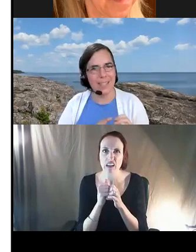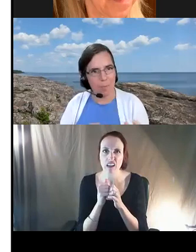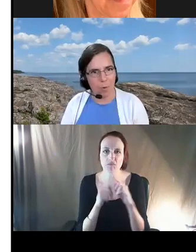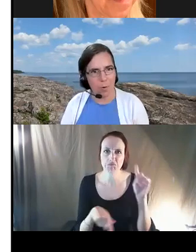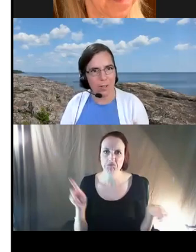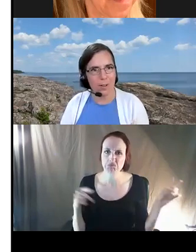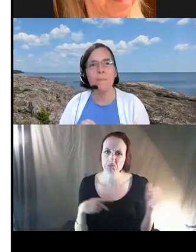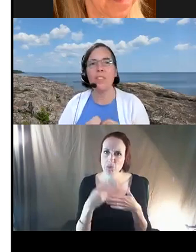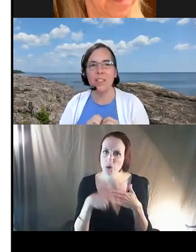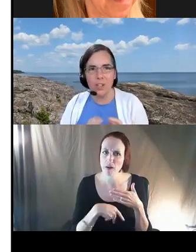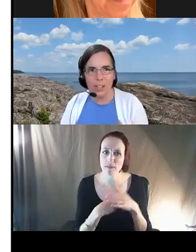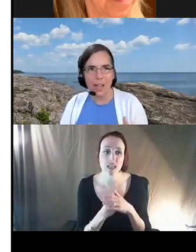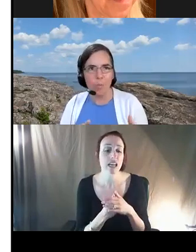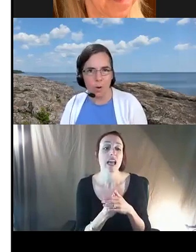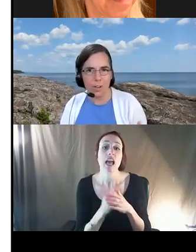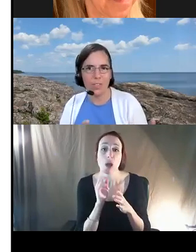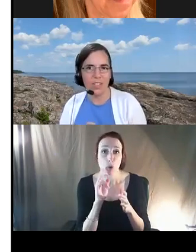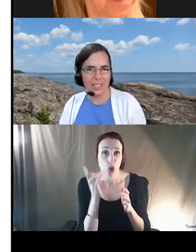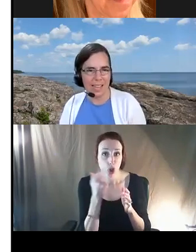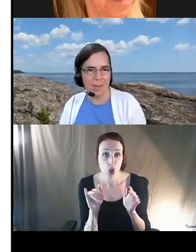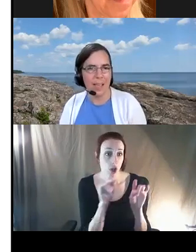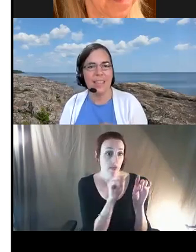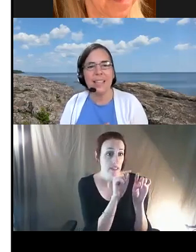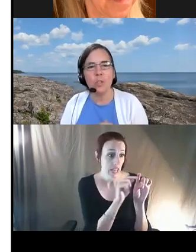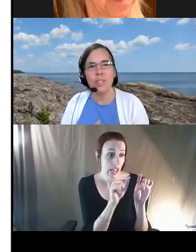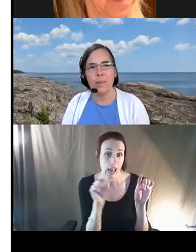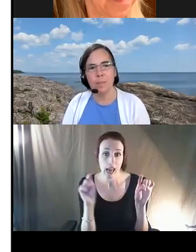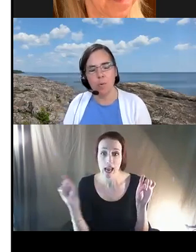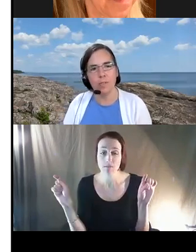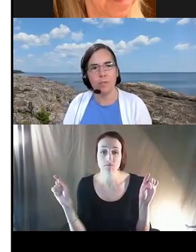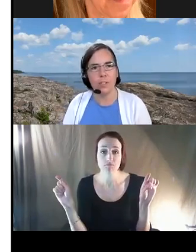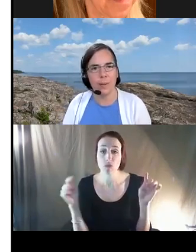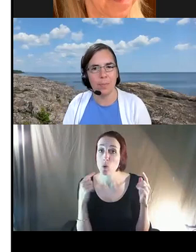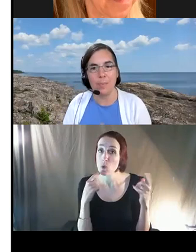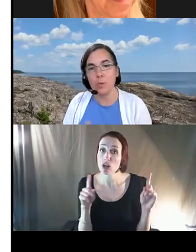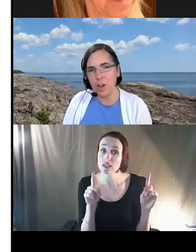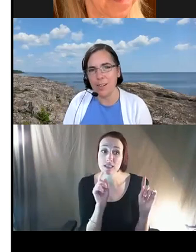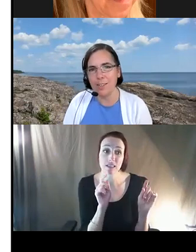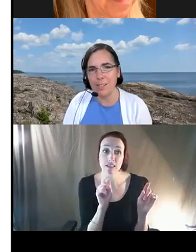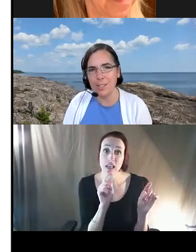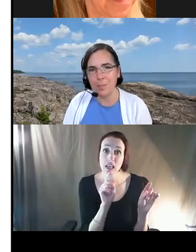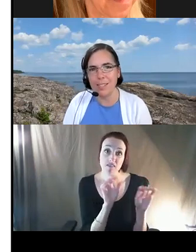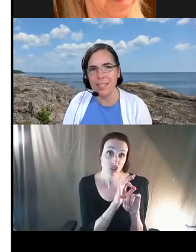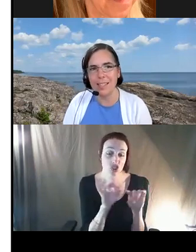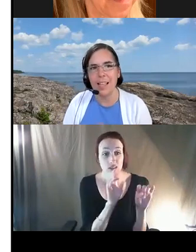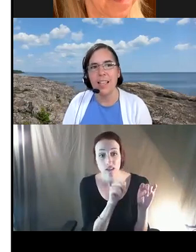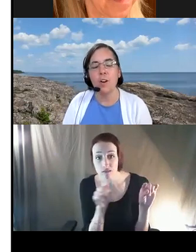same order. They will look and work the same. That's really important for some people with cognitive disabilities.